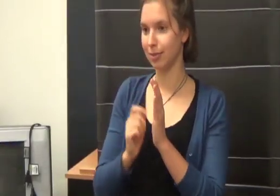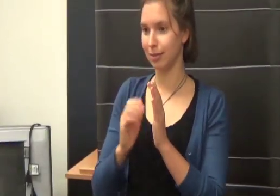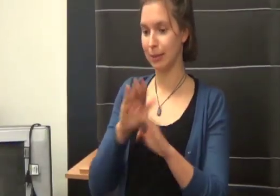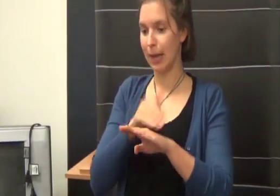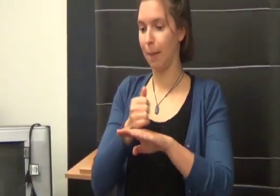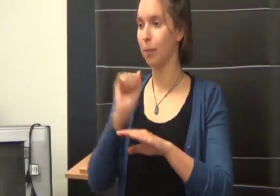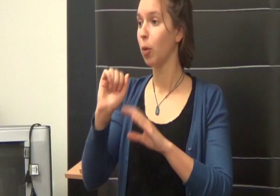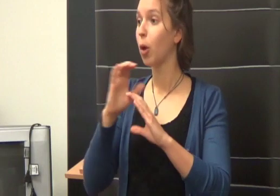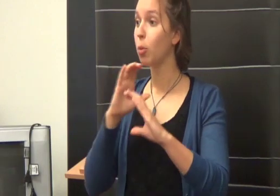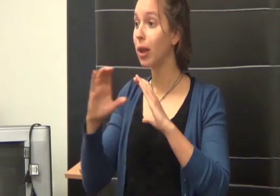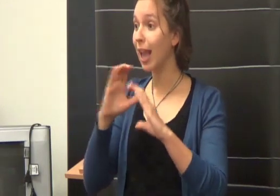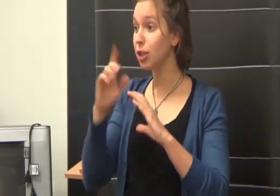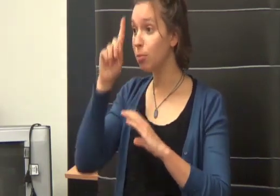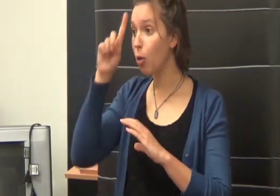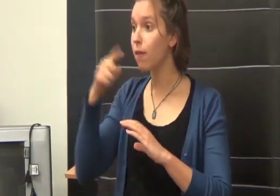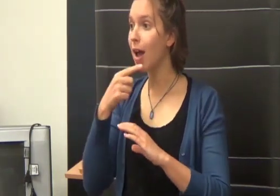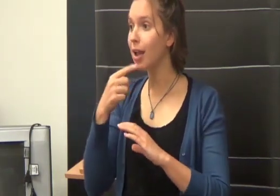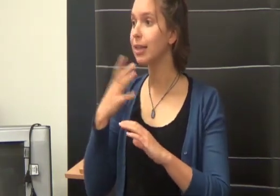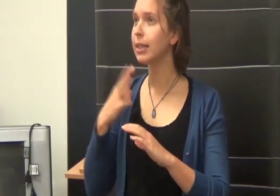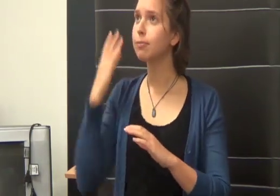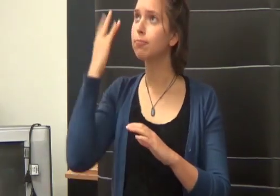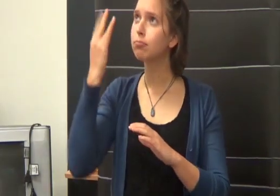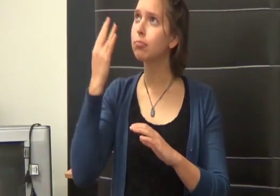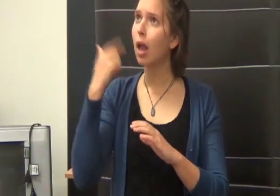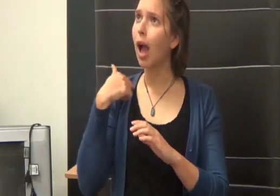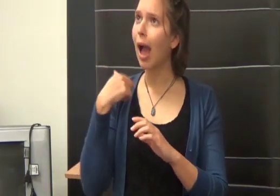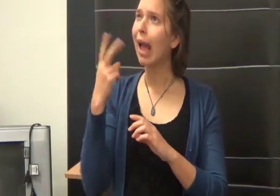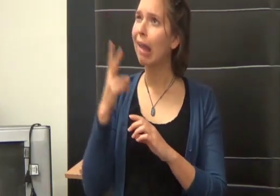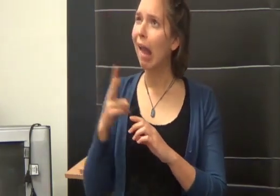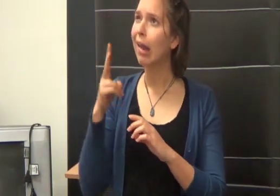think of or times that you can think of where you repeatedly have an issue or a barrier